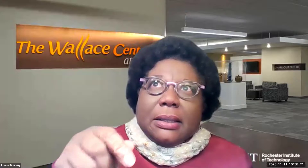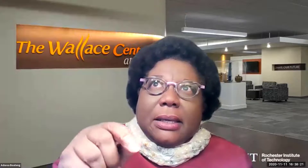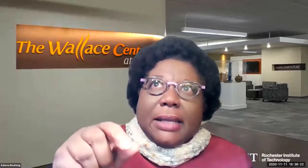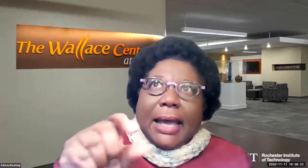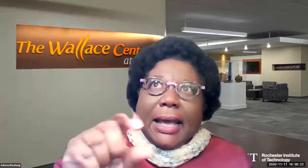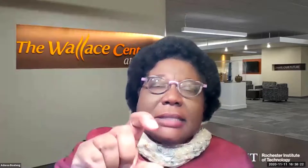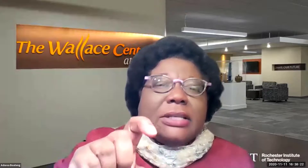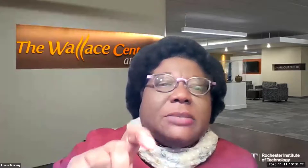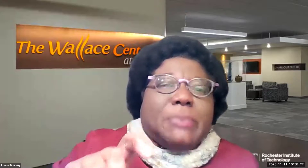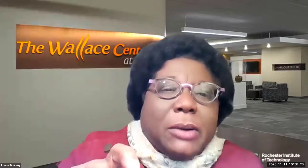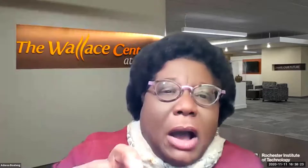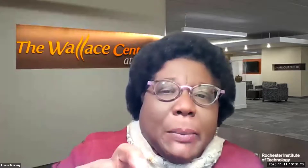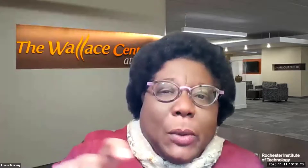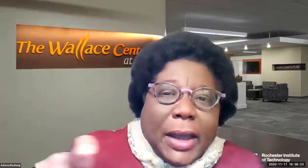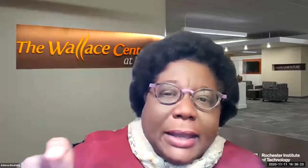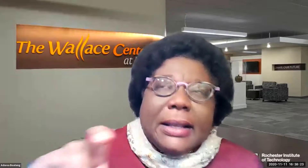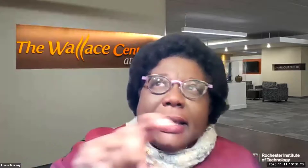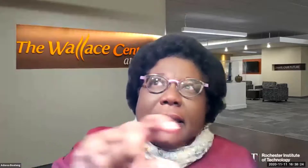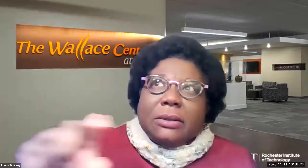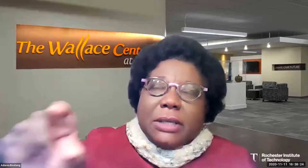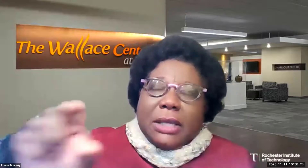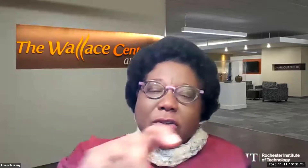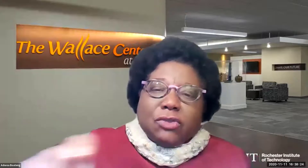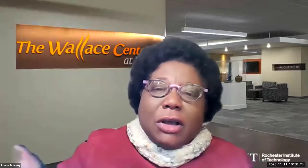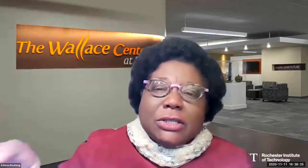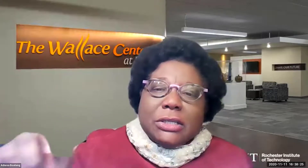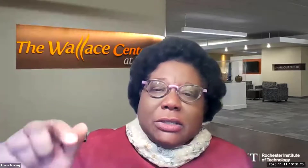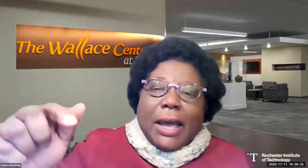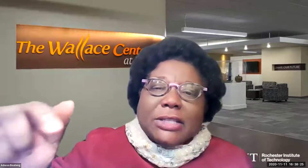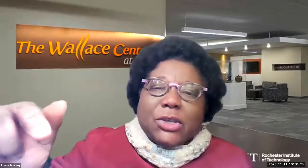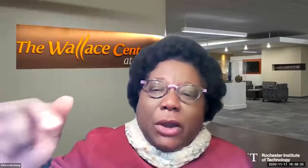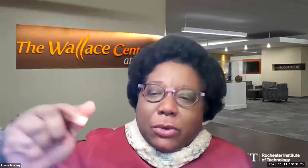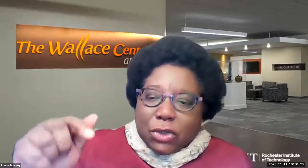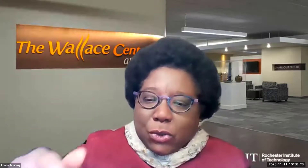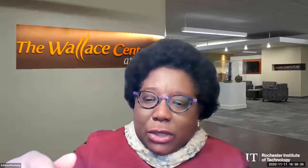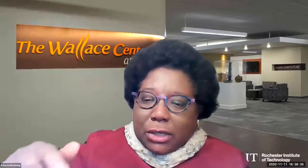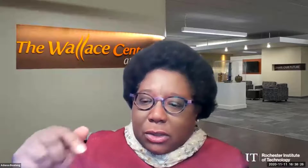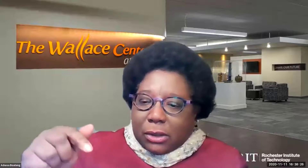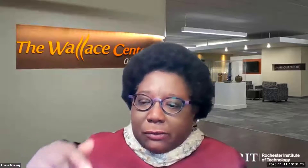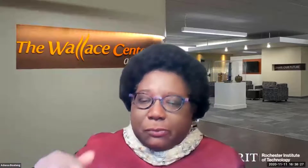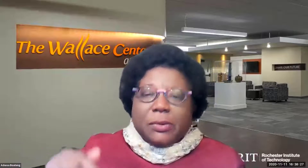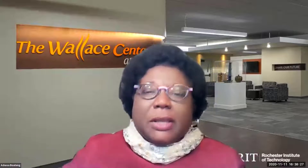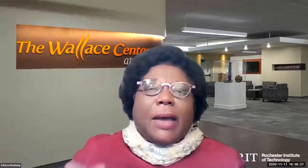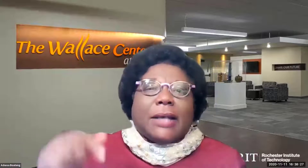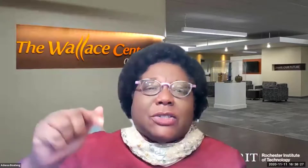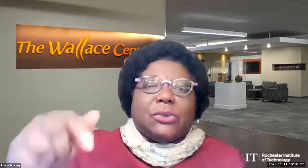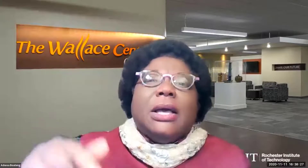Adwoa Boateng: It has this file copyright, it'll give you instructions. Who asked you, are you a student of, you know, ask you, let me find